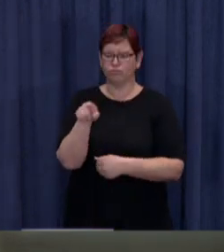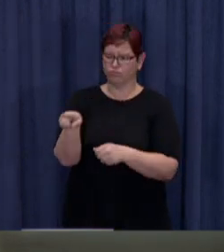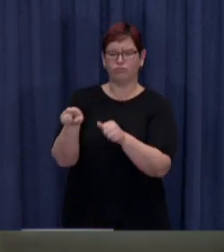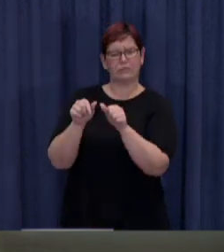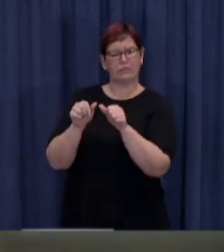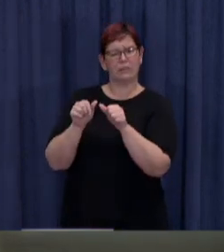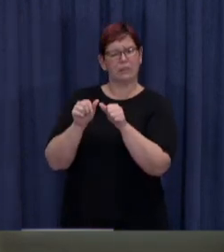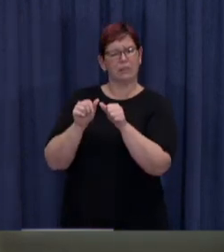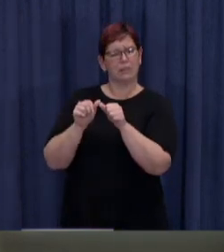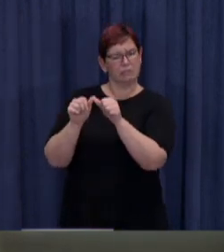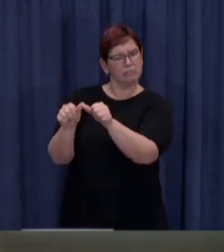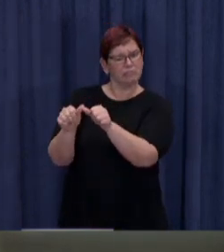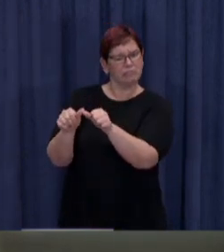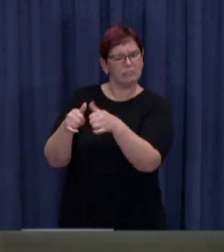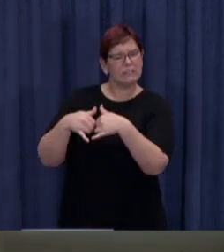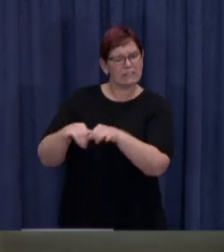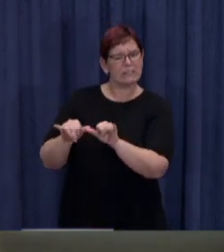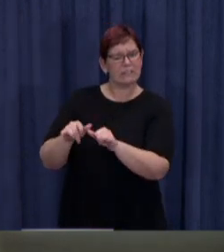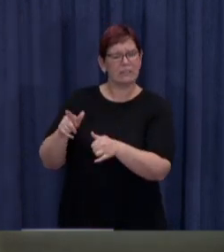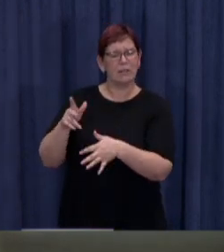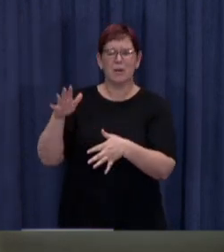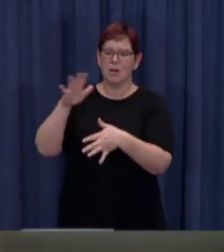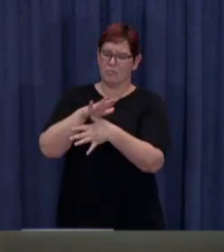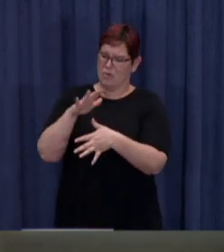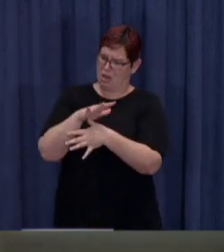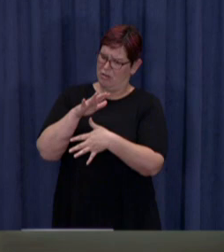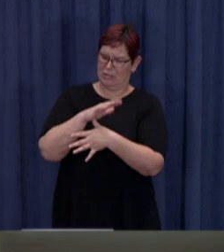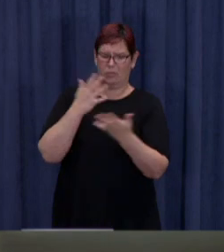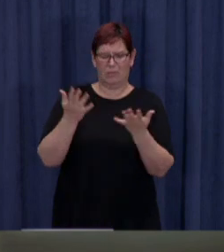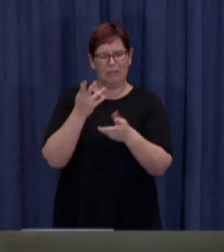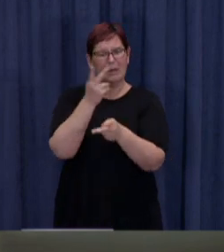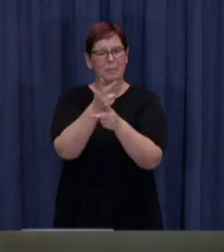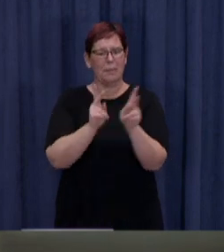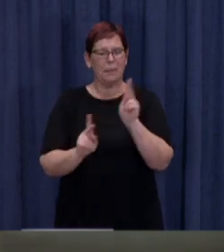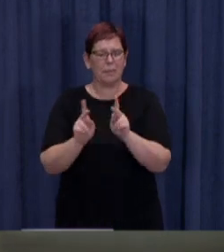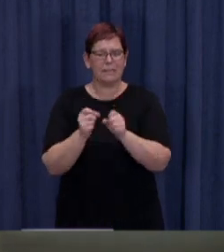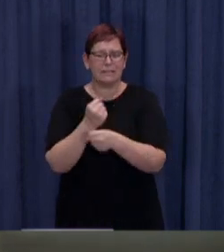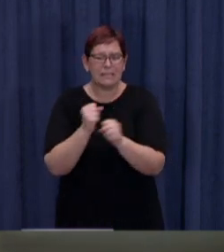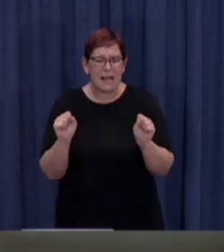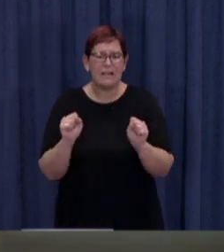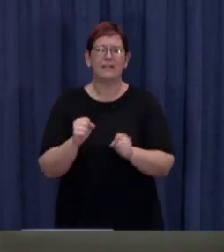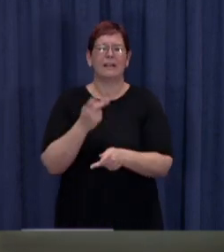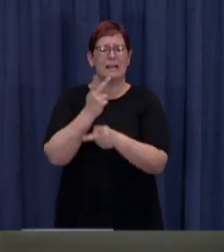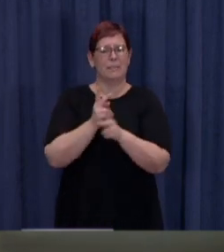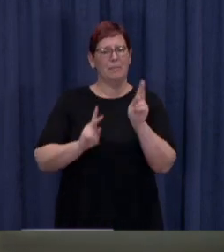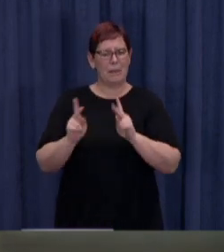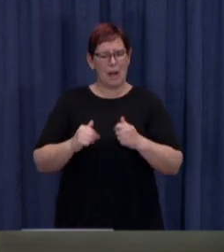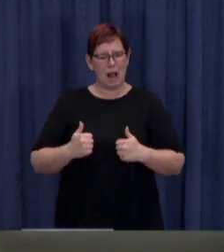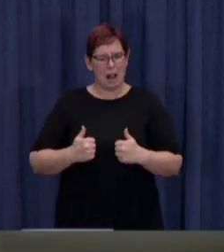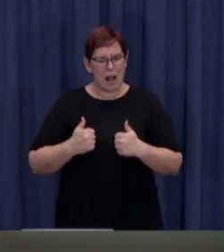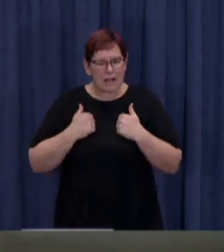keep them alive and stop needless needless deaths from occurring that's what the entire announcement today is about that's what the safe injection